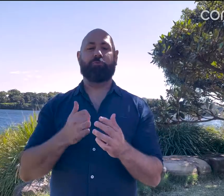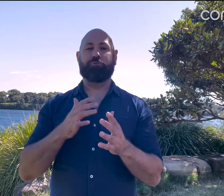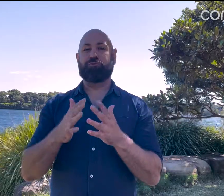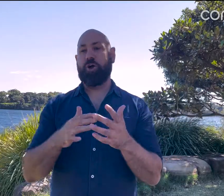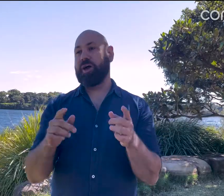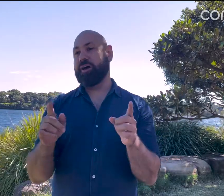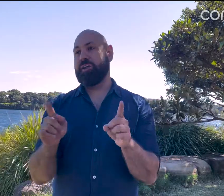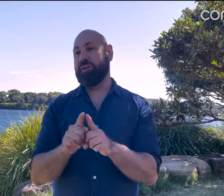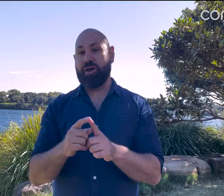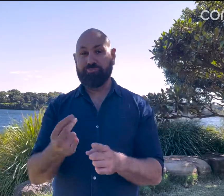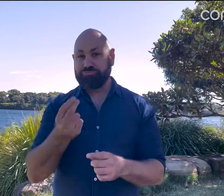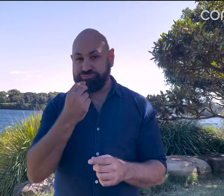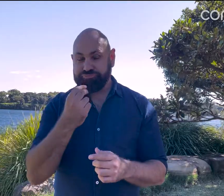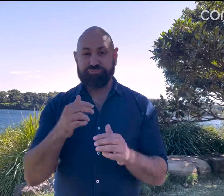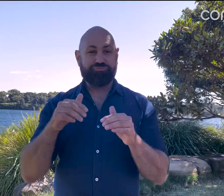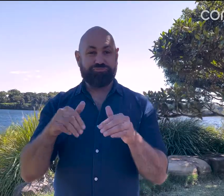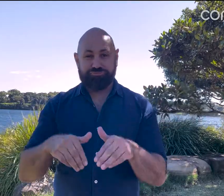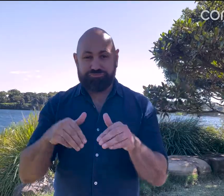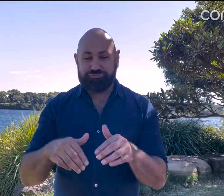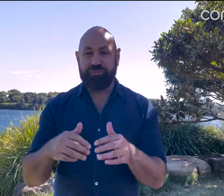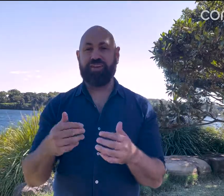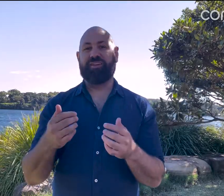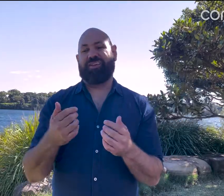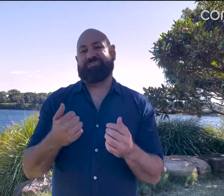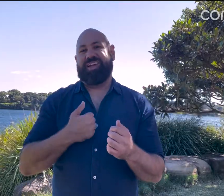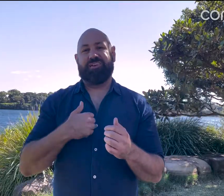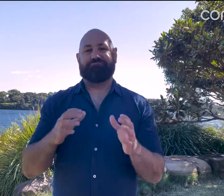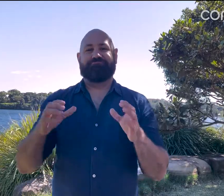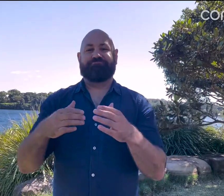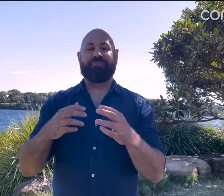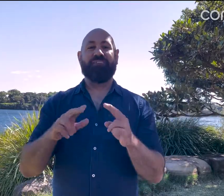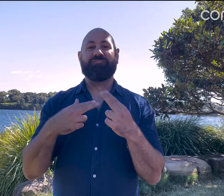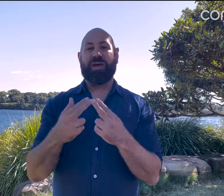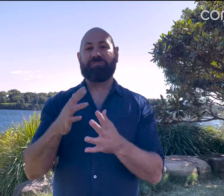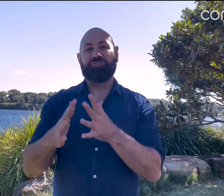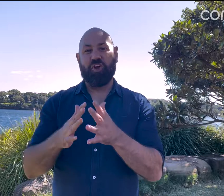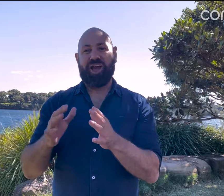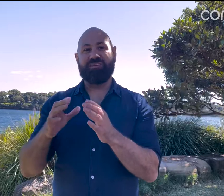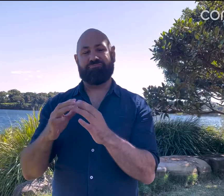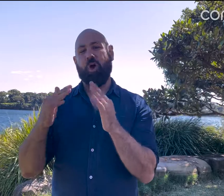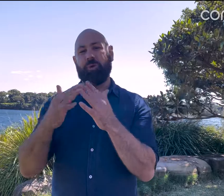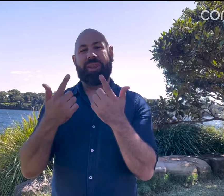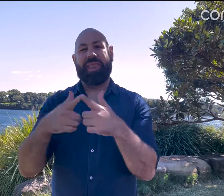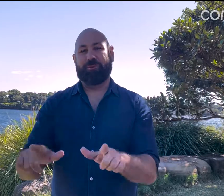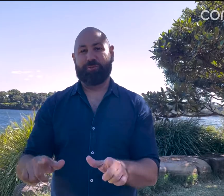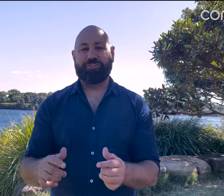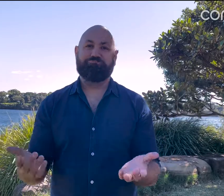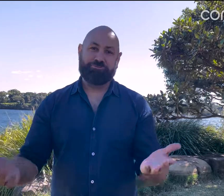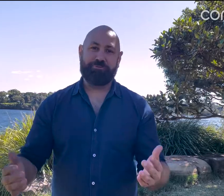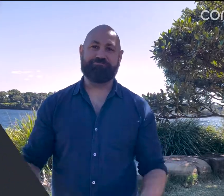we use different signs, some of those are within my family, a “home” language of sorts.